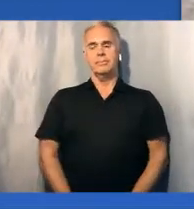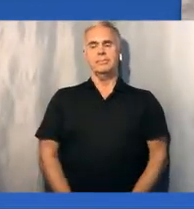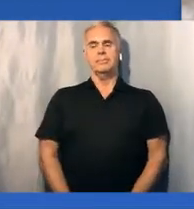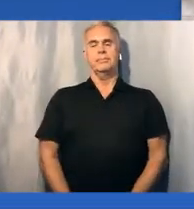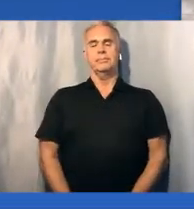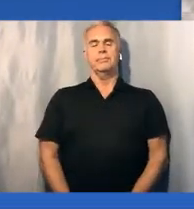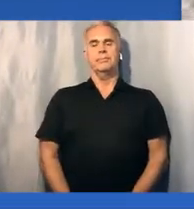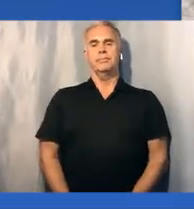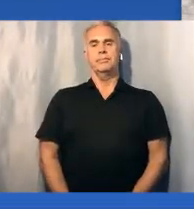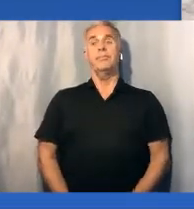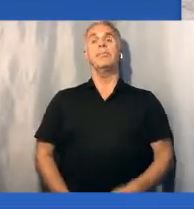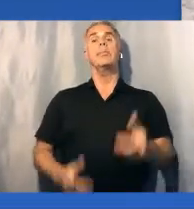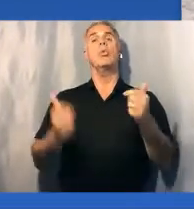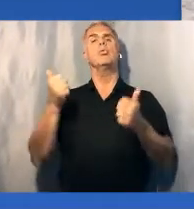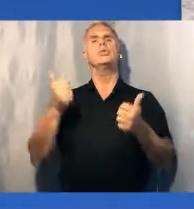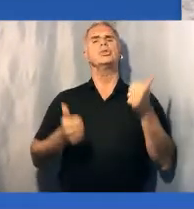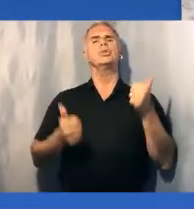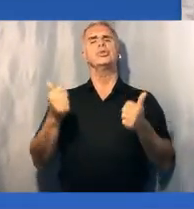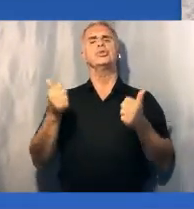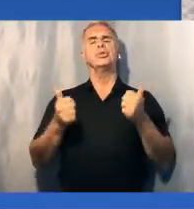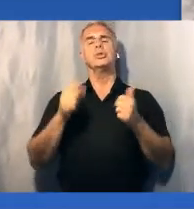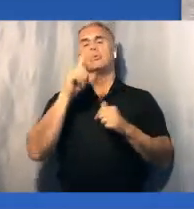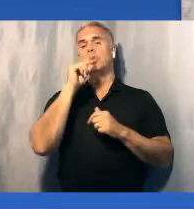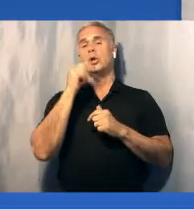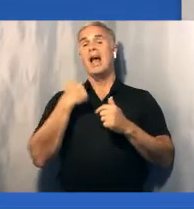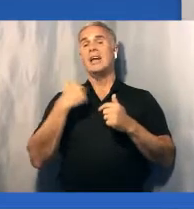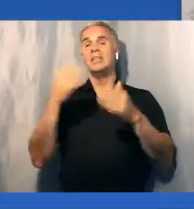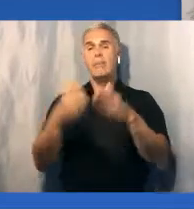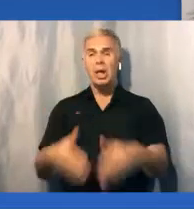to show that comparison.